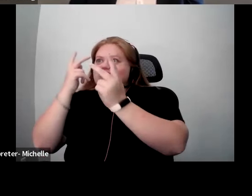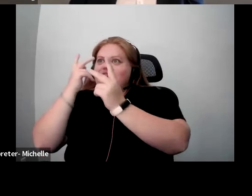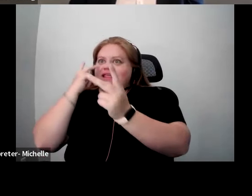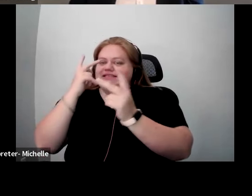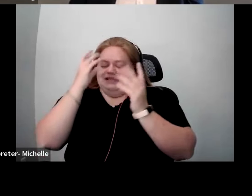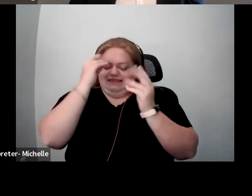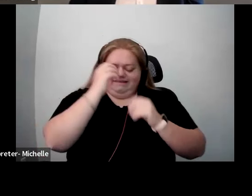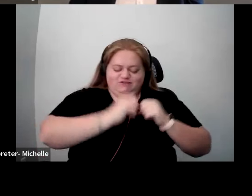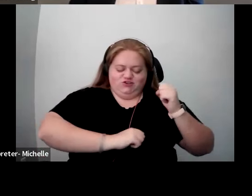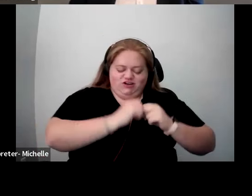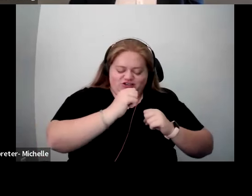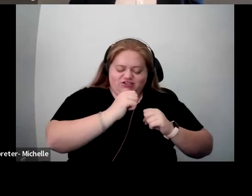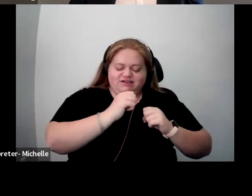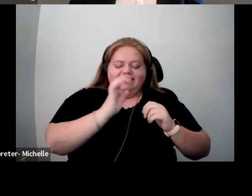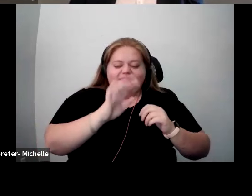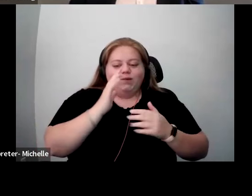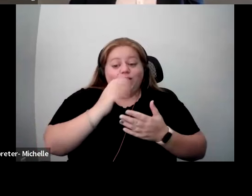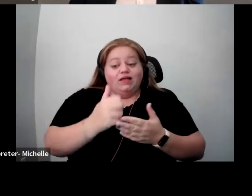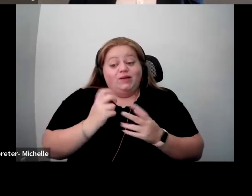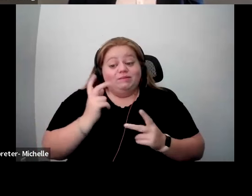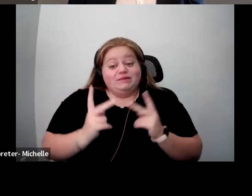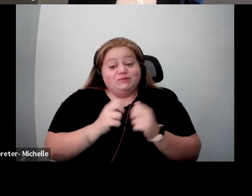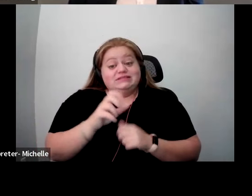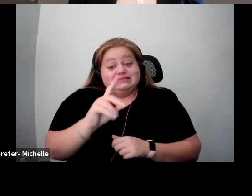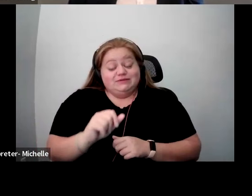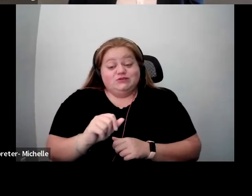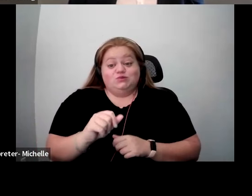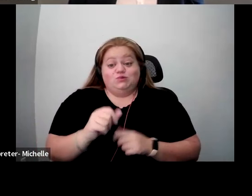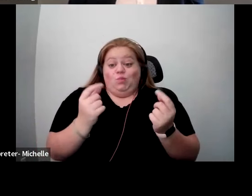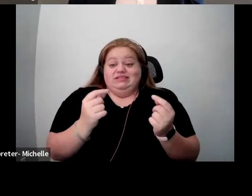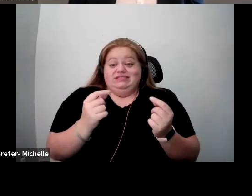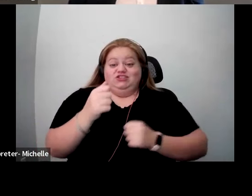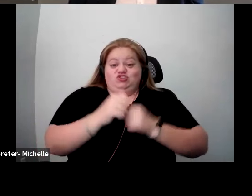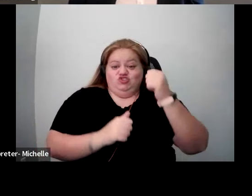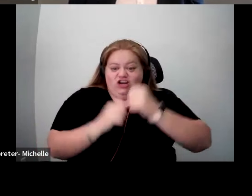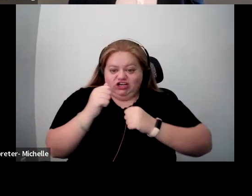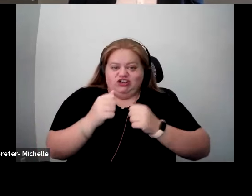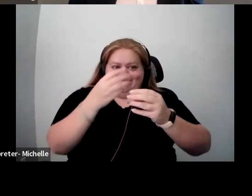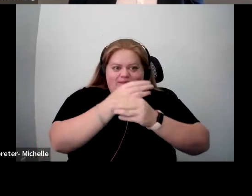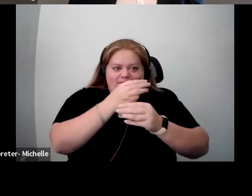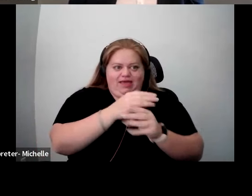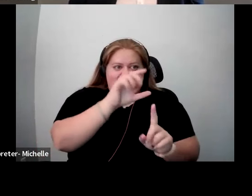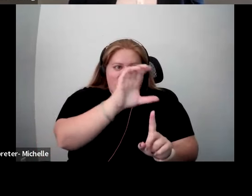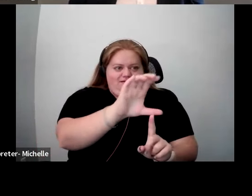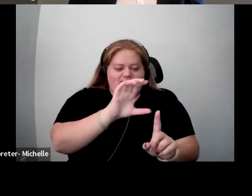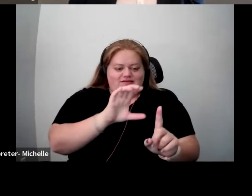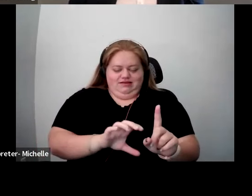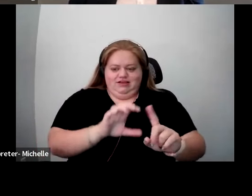And that's going to help people with disabilities. It's also going to help, as I touched on right at the beginning, about transforming to other formats